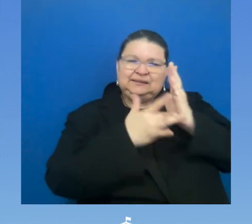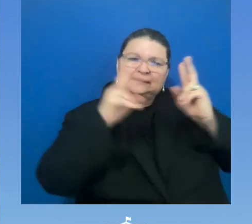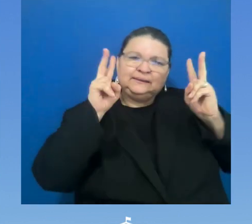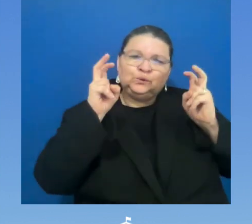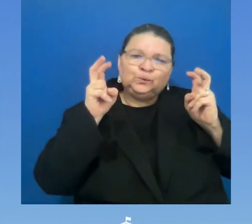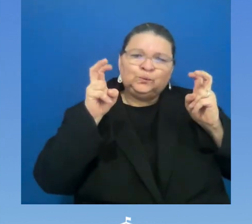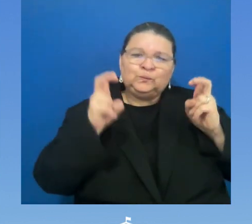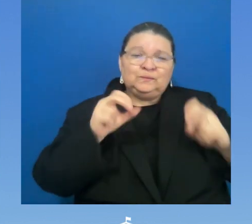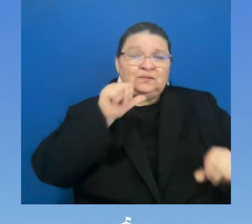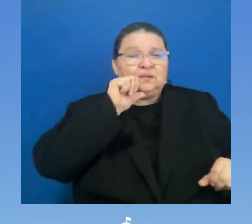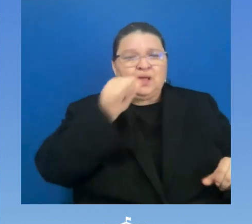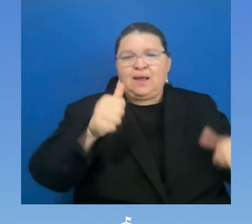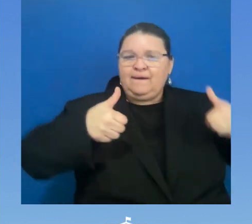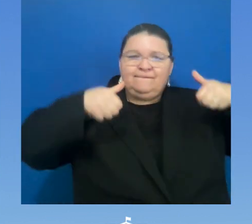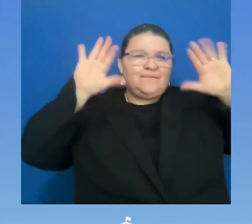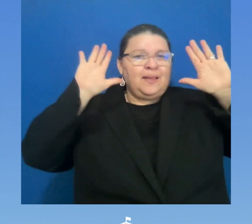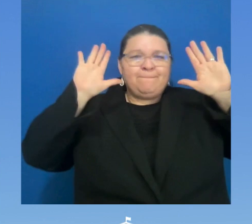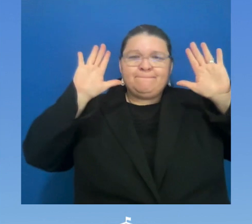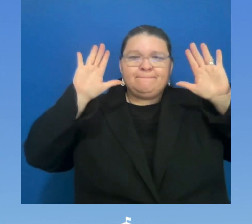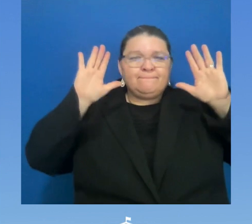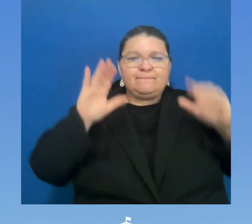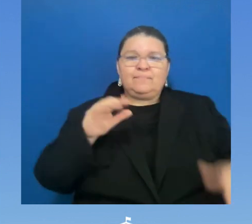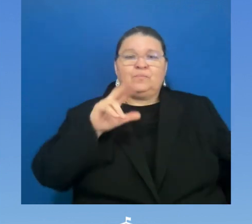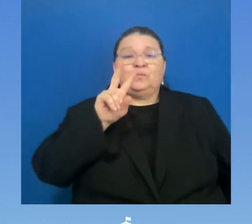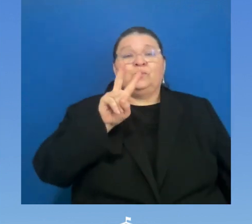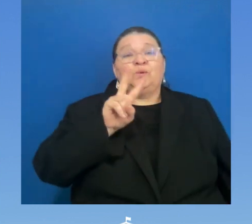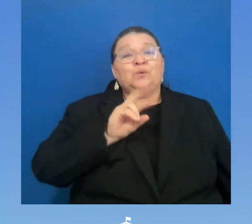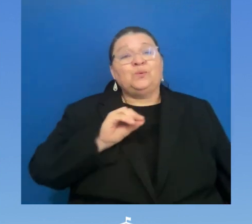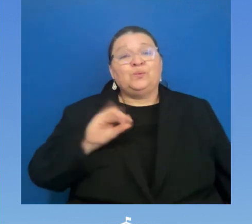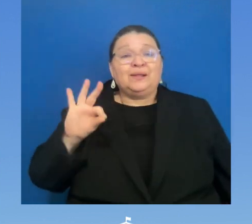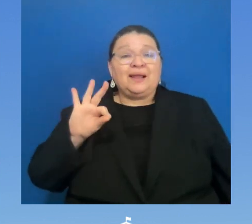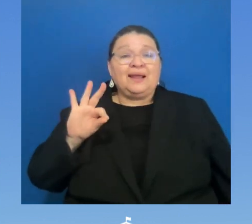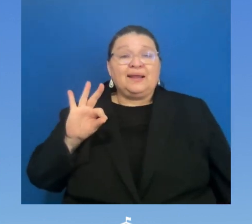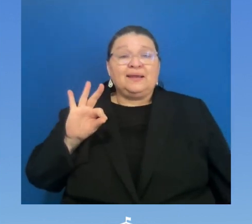President Obama signed the Lilly Ledbetter Fair Pay Act into law.